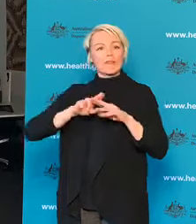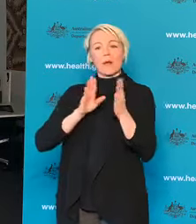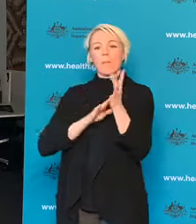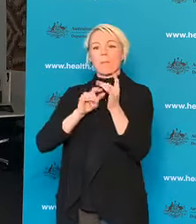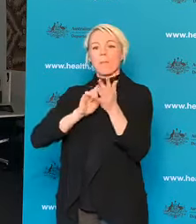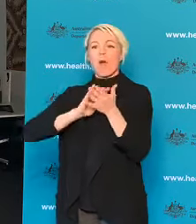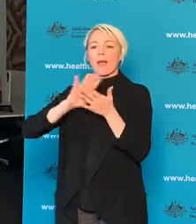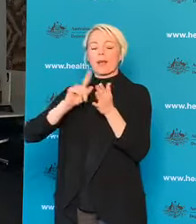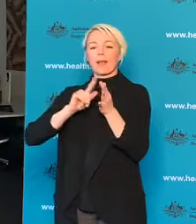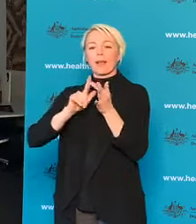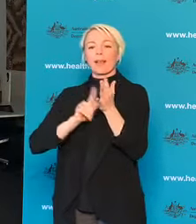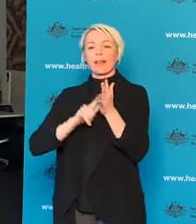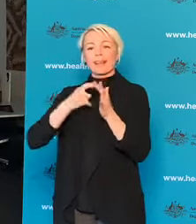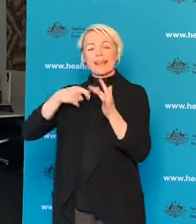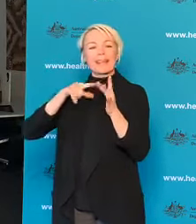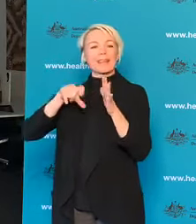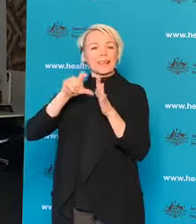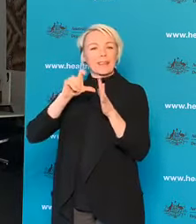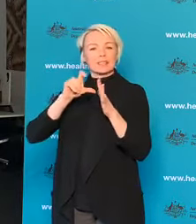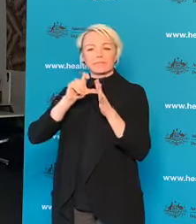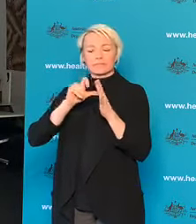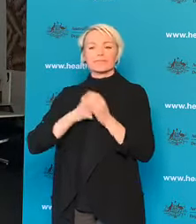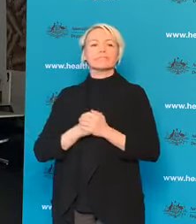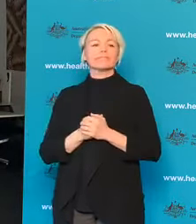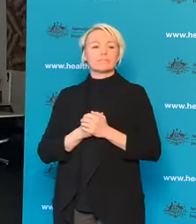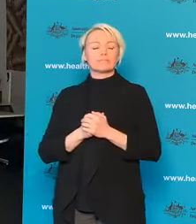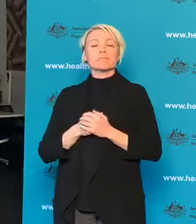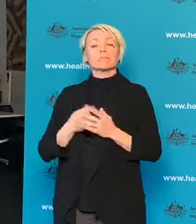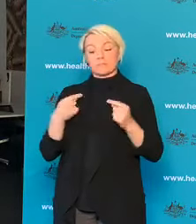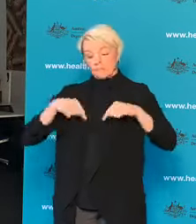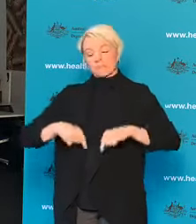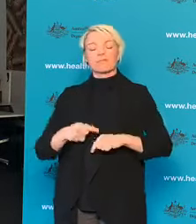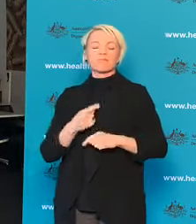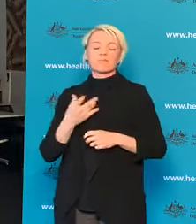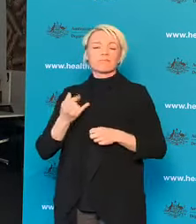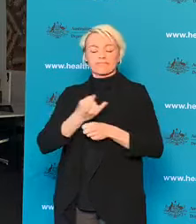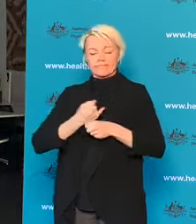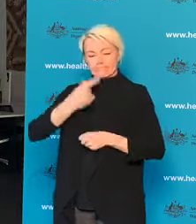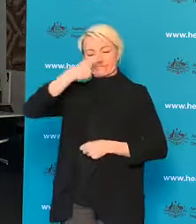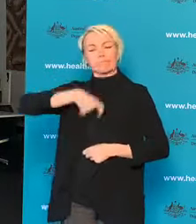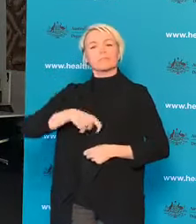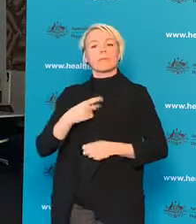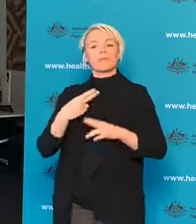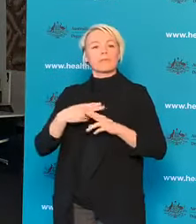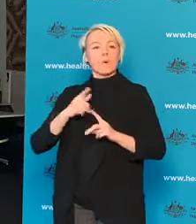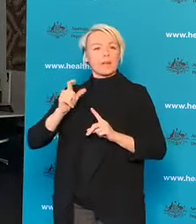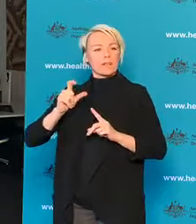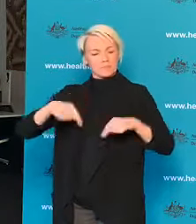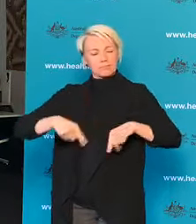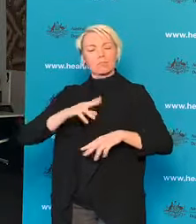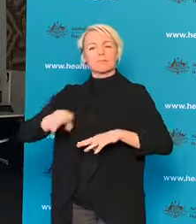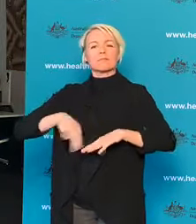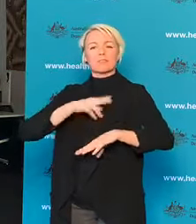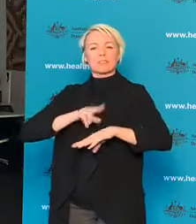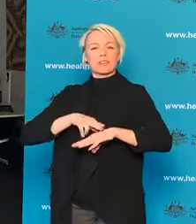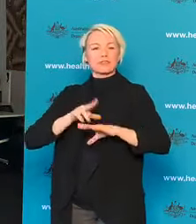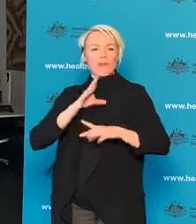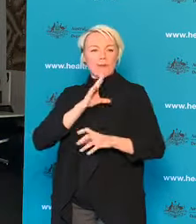Here at the Department of Health in Canberra. Here's the national update with figures as at noon today. In the past 24 hours